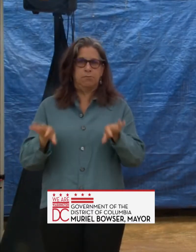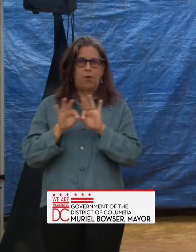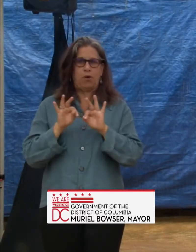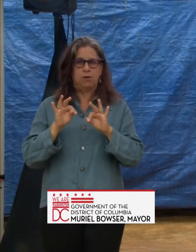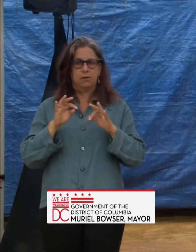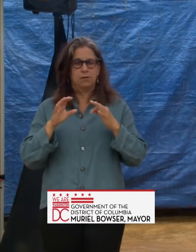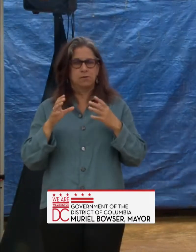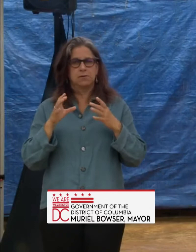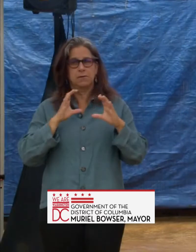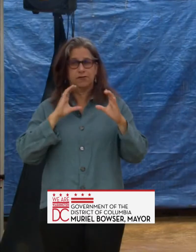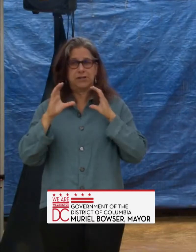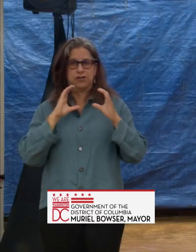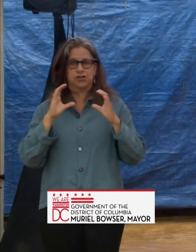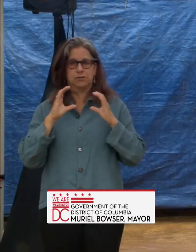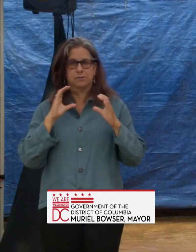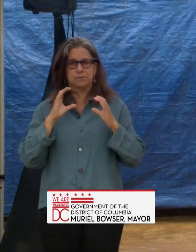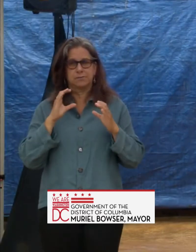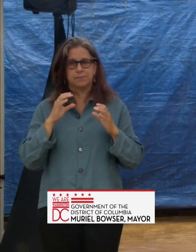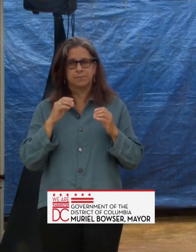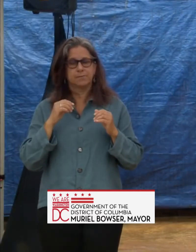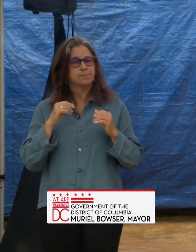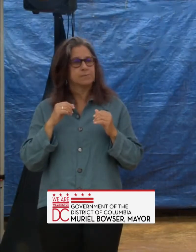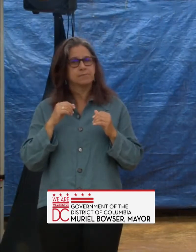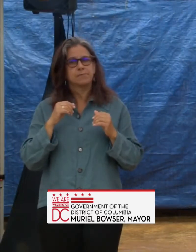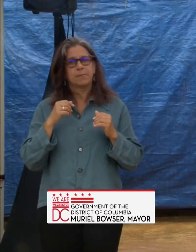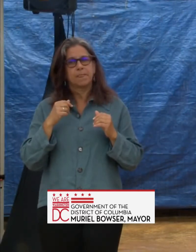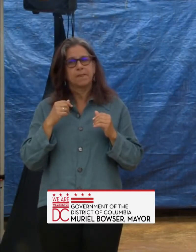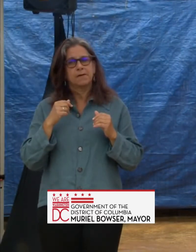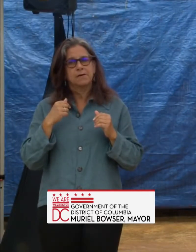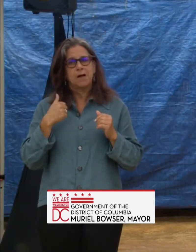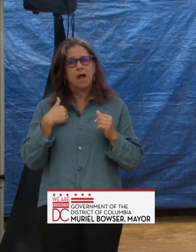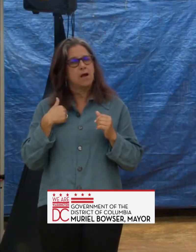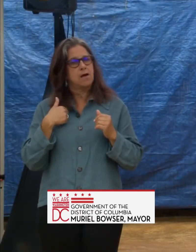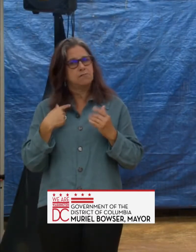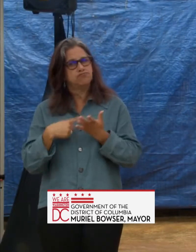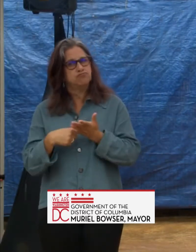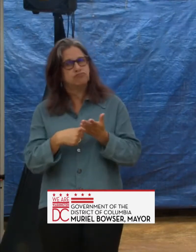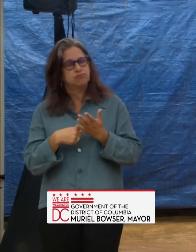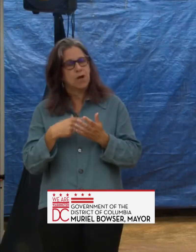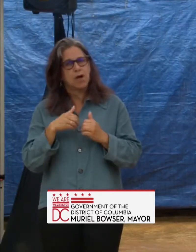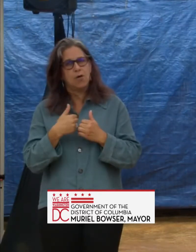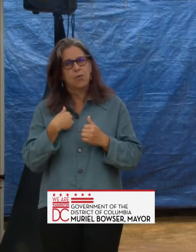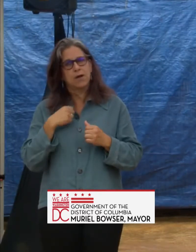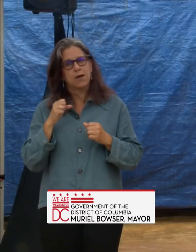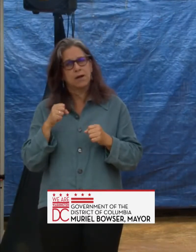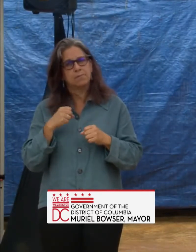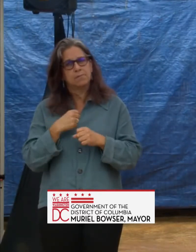THOSE MEETINGS IS HOW DO WE MAKE SURE THAT WE ARE NOT JUST BUILDING BUILDINGS TO REPLACE SHELTER BEDS, BUT WE ARE